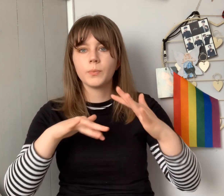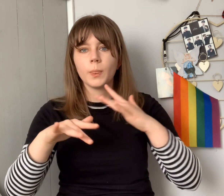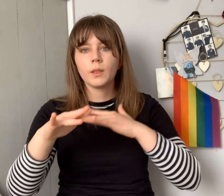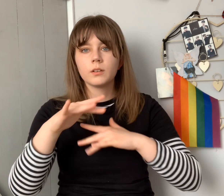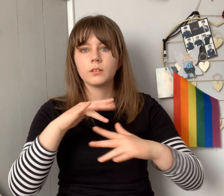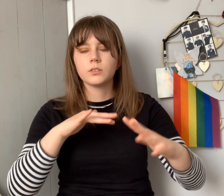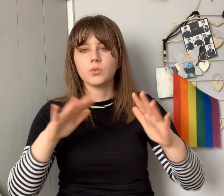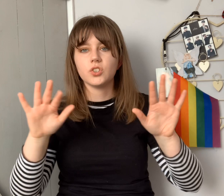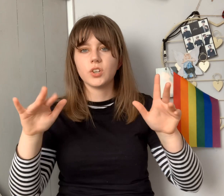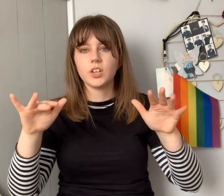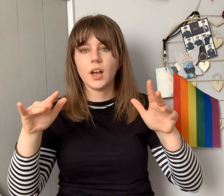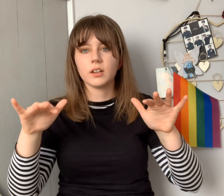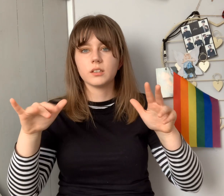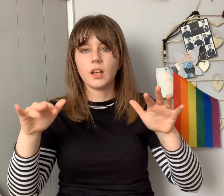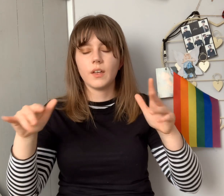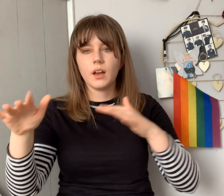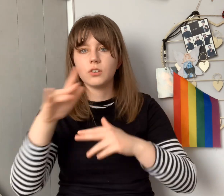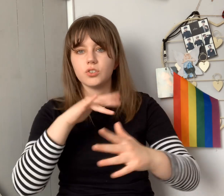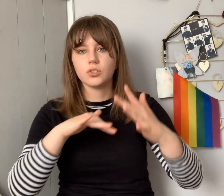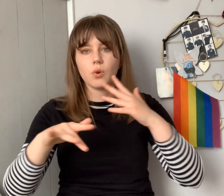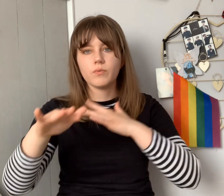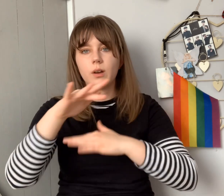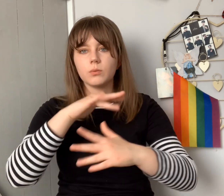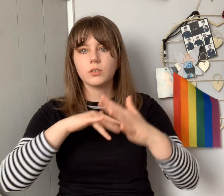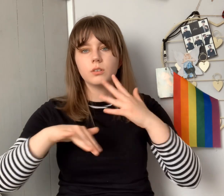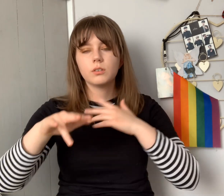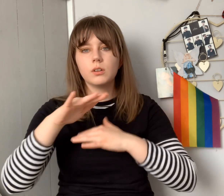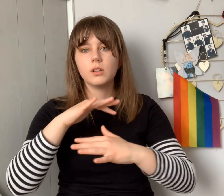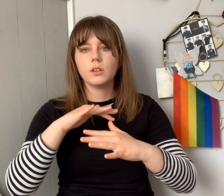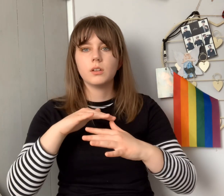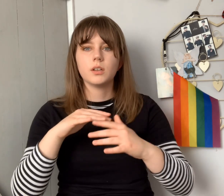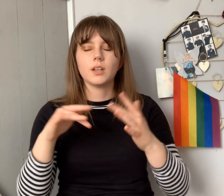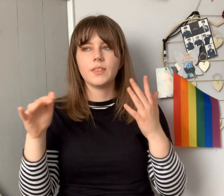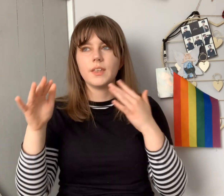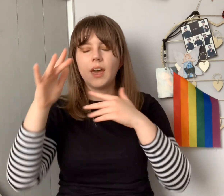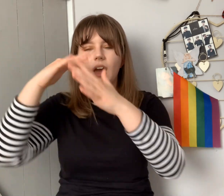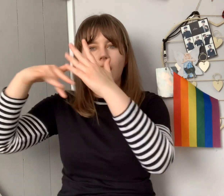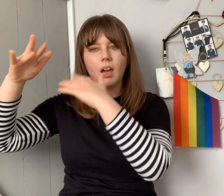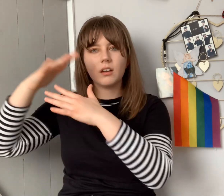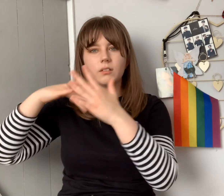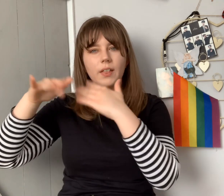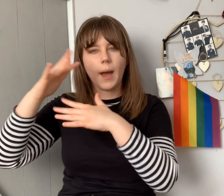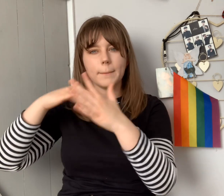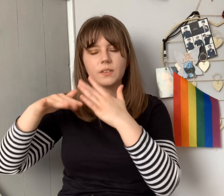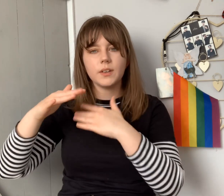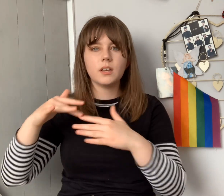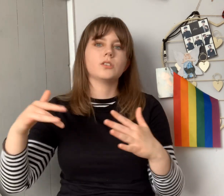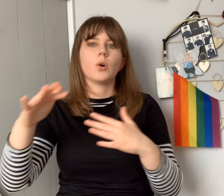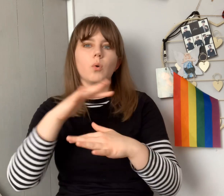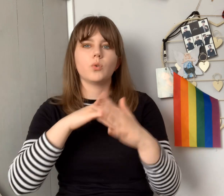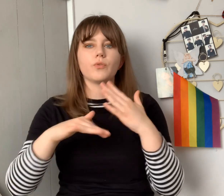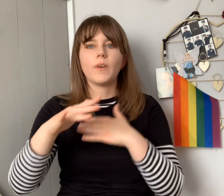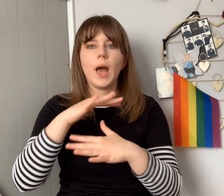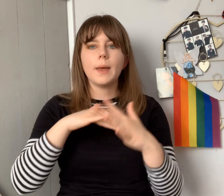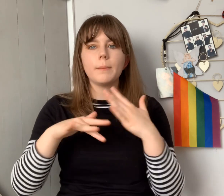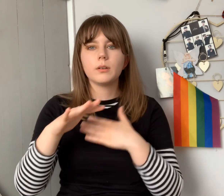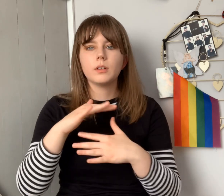so just shake your hands like that and just go round It's like the air, the good atmosphere, good vibe